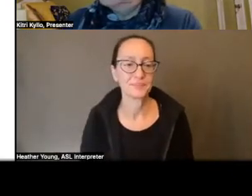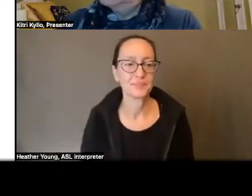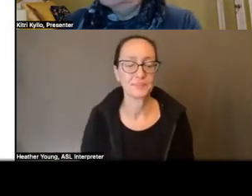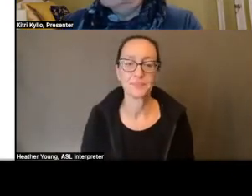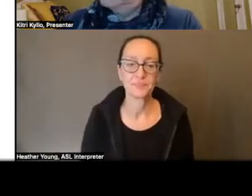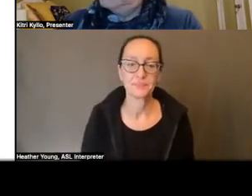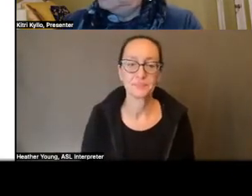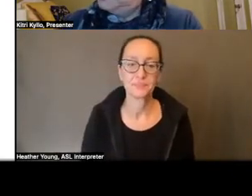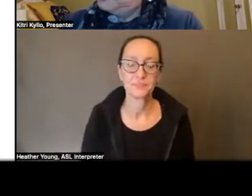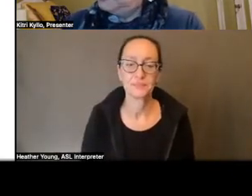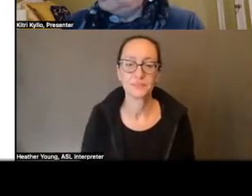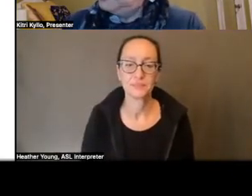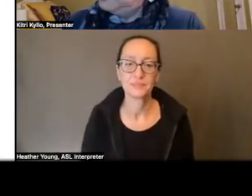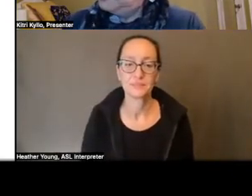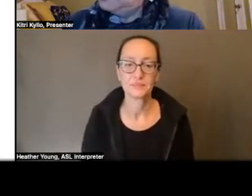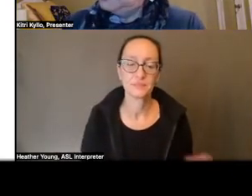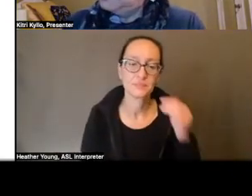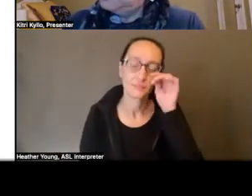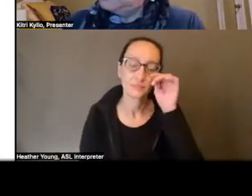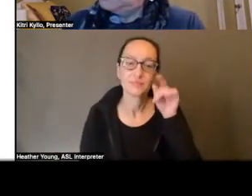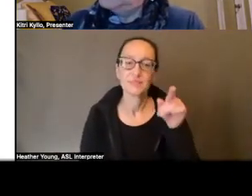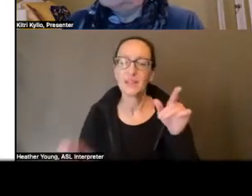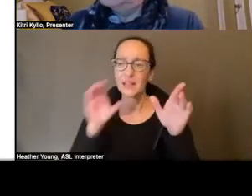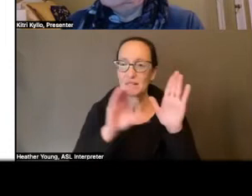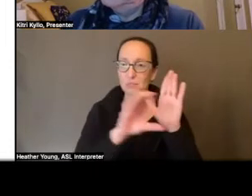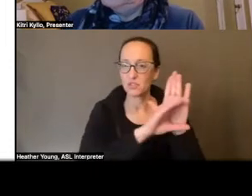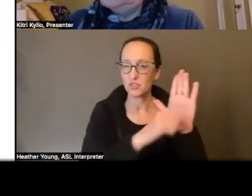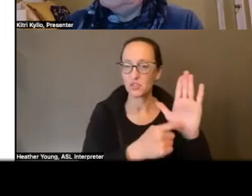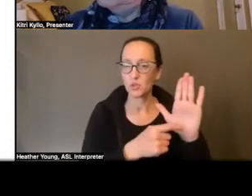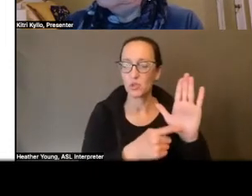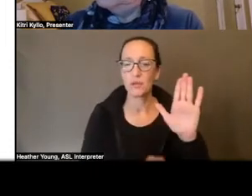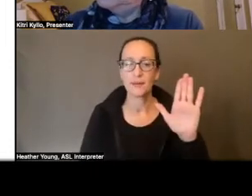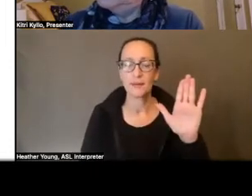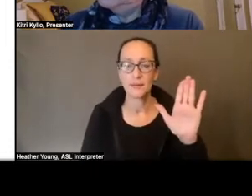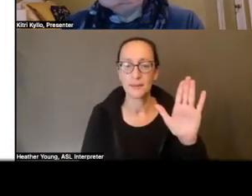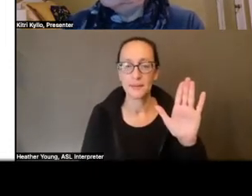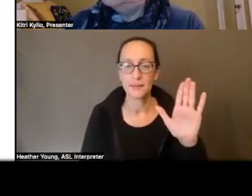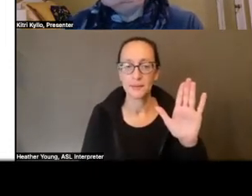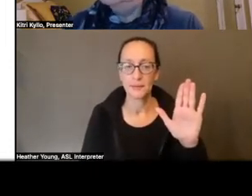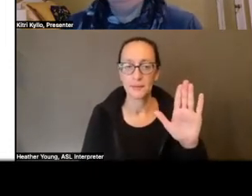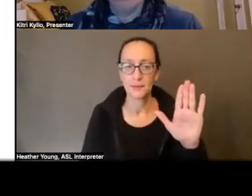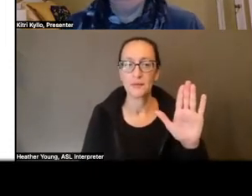I wanted to show you this picture real quick. So this is a third-grade teacher speaking